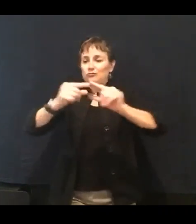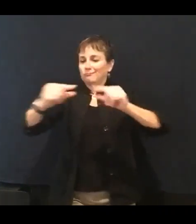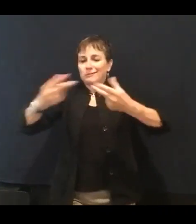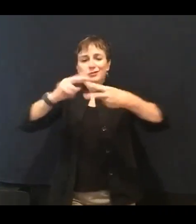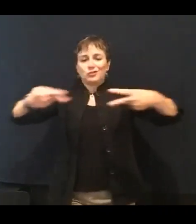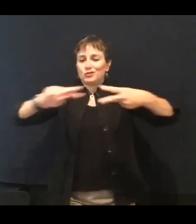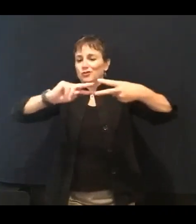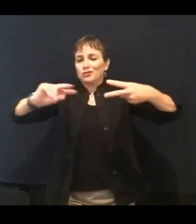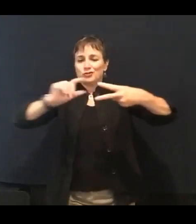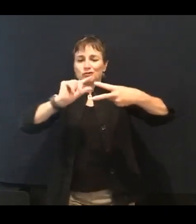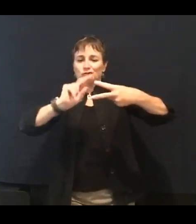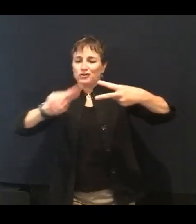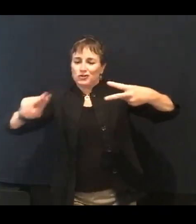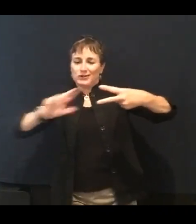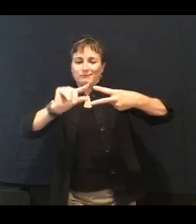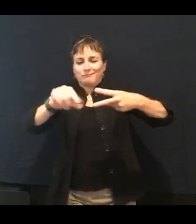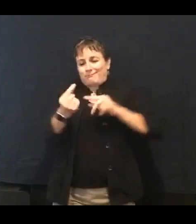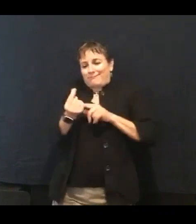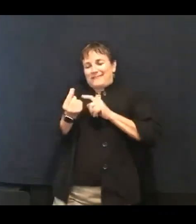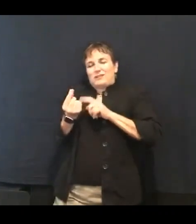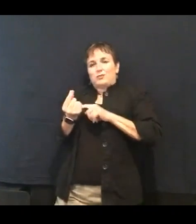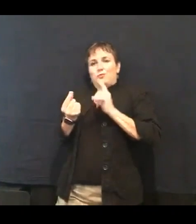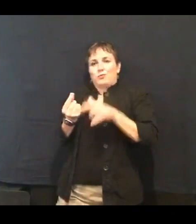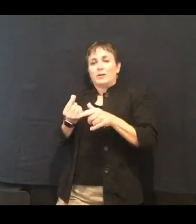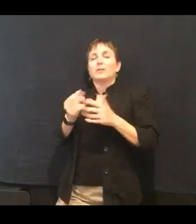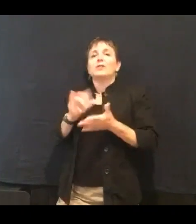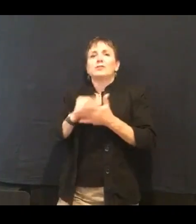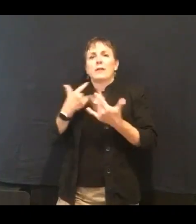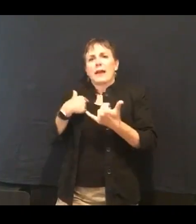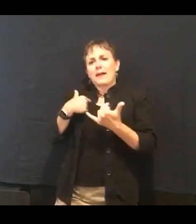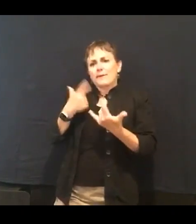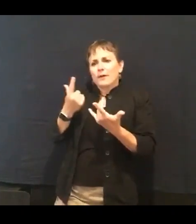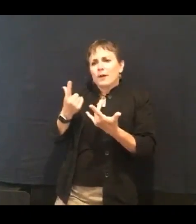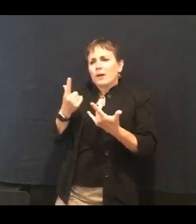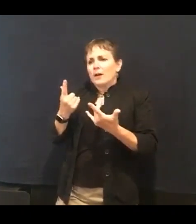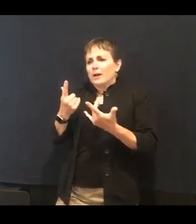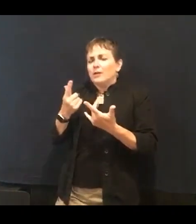a way of instructing mutated cells to produce healthy proteins in order